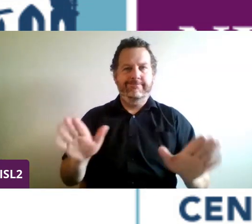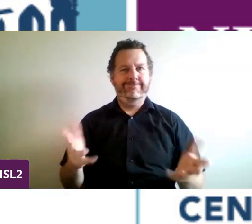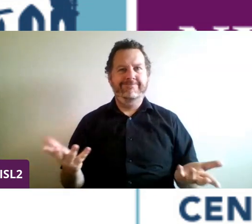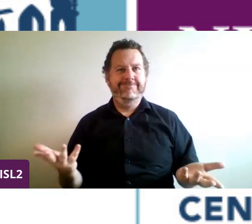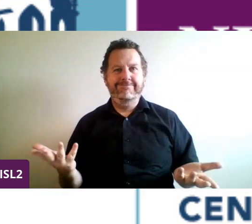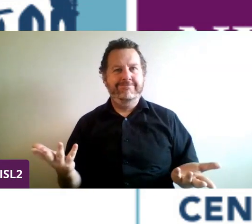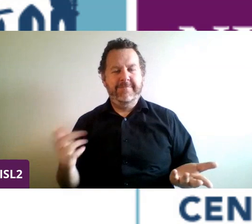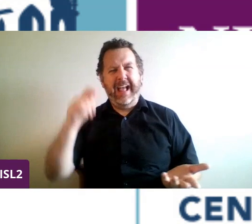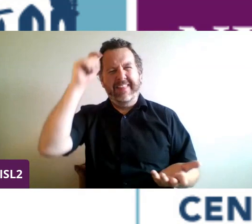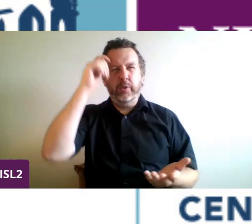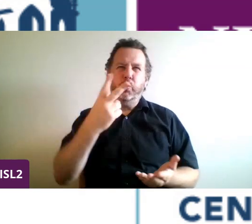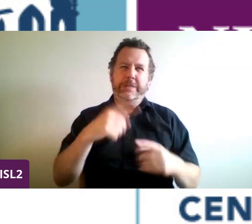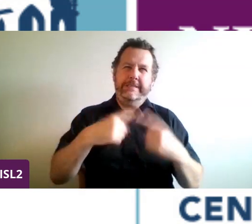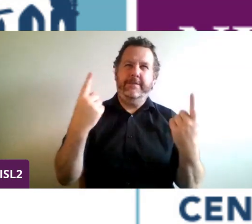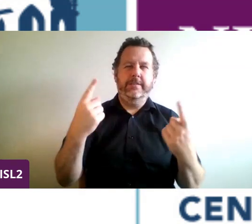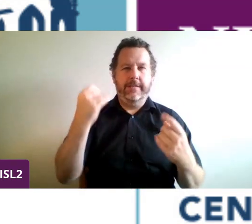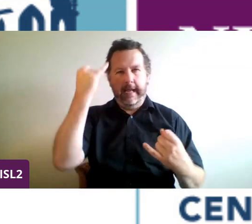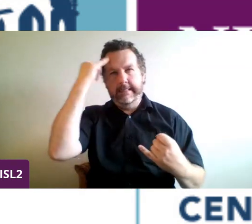There are two schools of thought. The role of an actor is to be able to transform